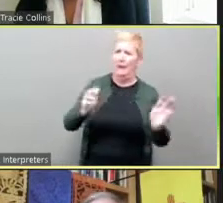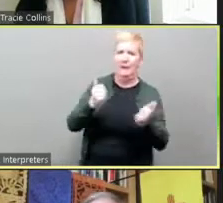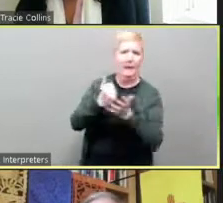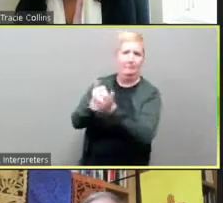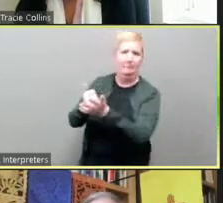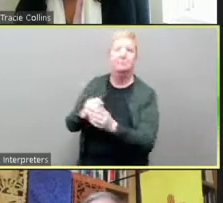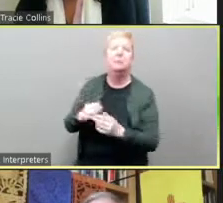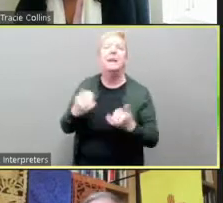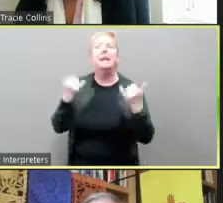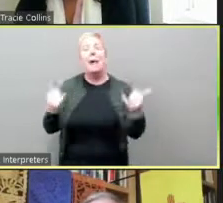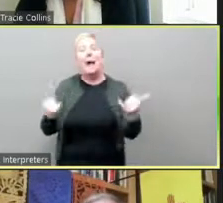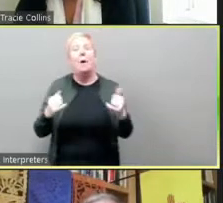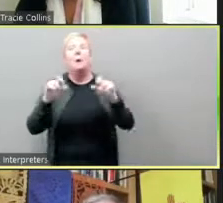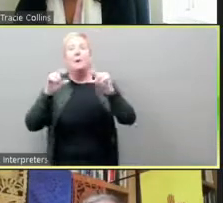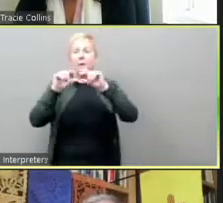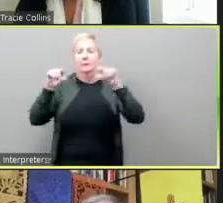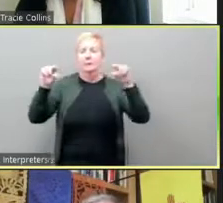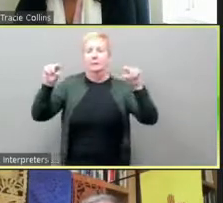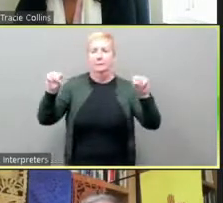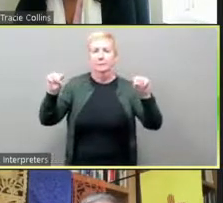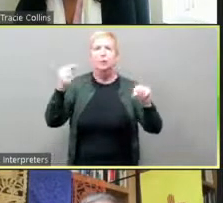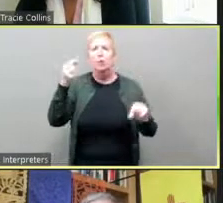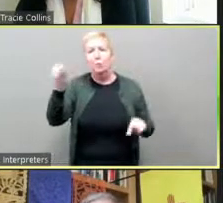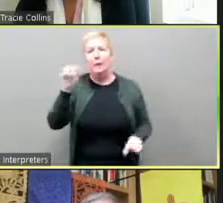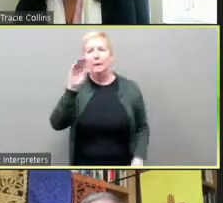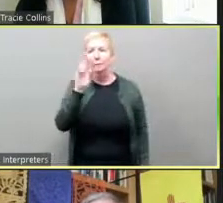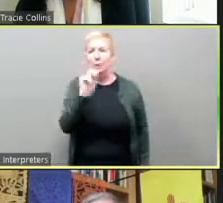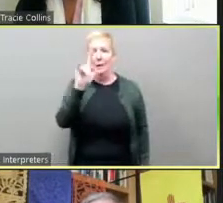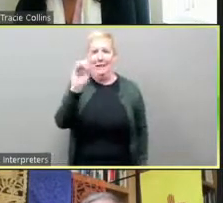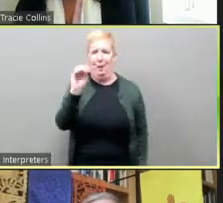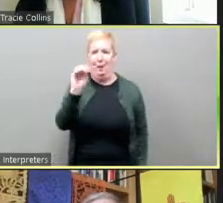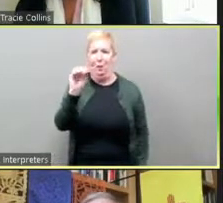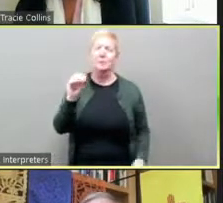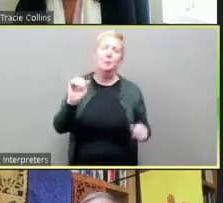in the box there. You can see their population, You can see the number of